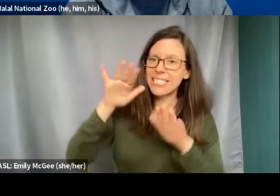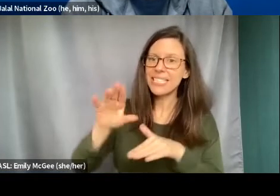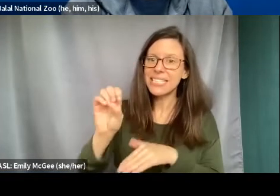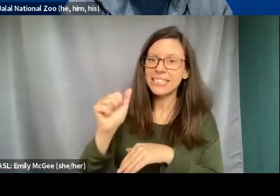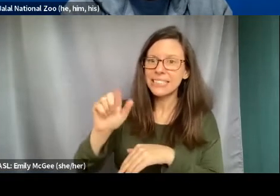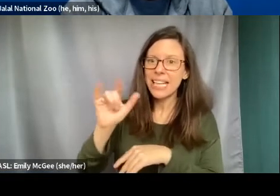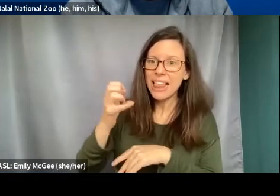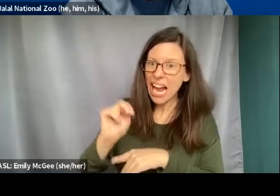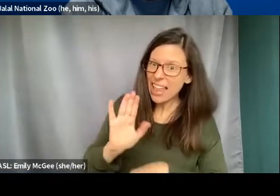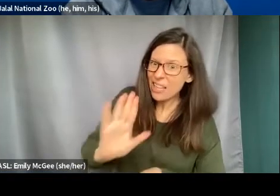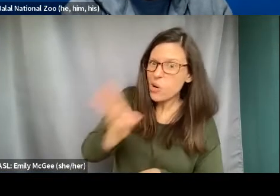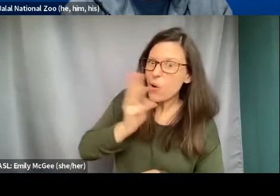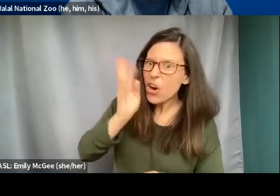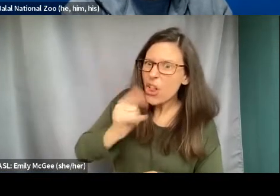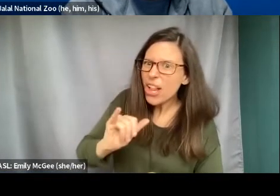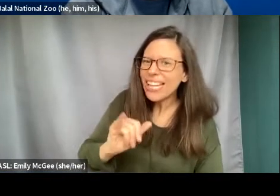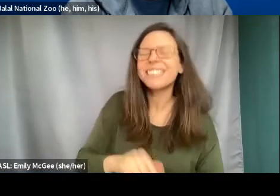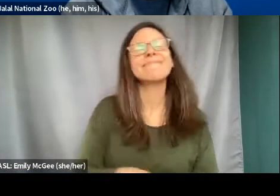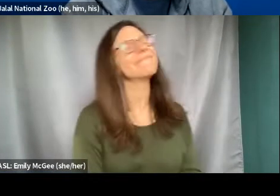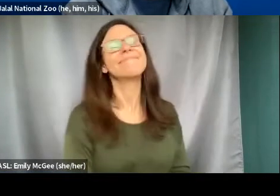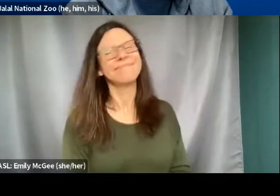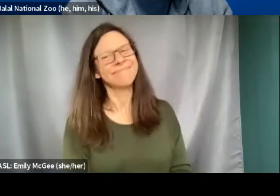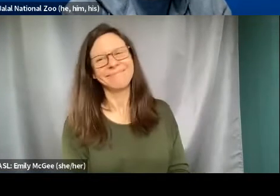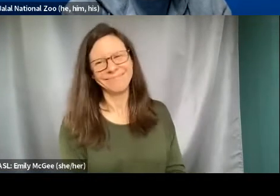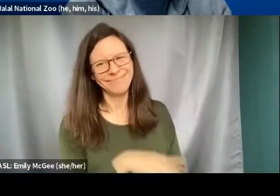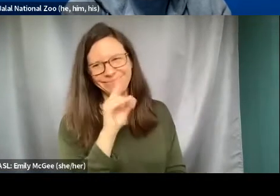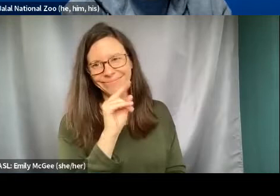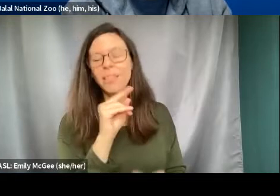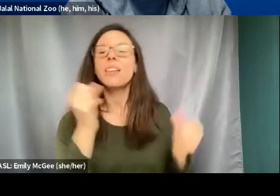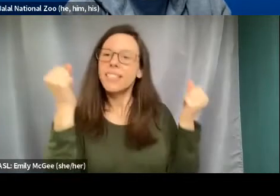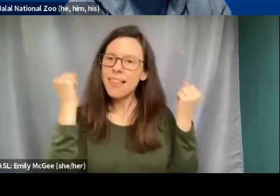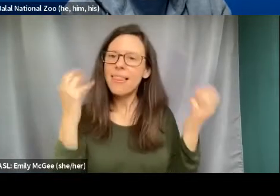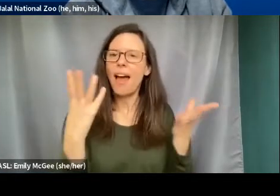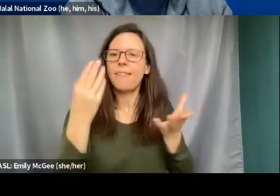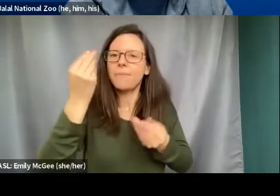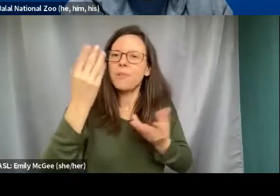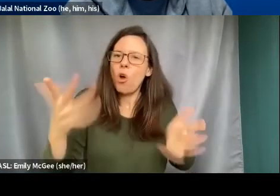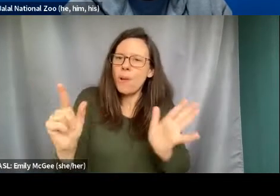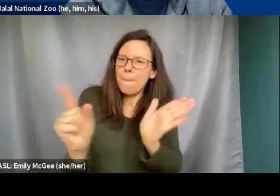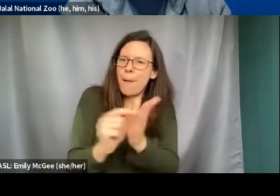Jalal: Not exactly. We do have a lot of published natural history information that we can, you know,